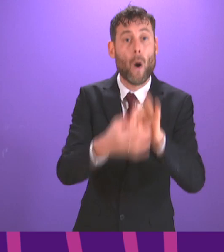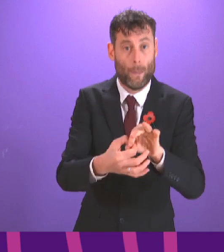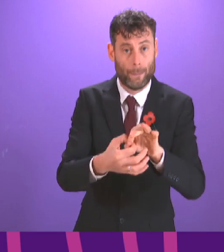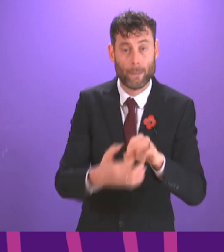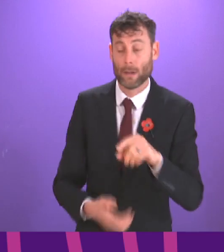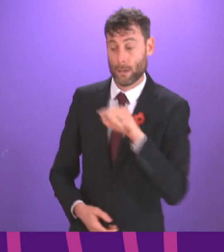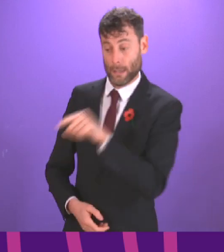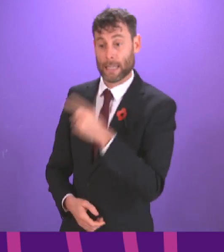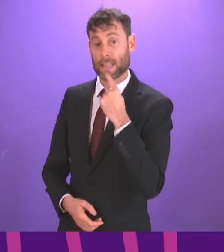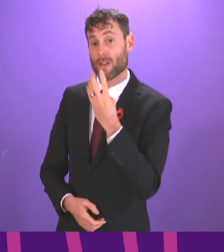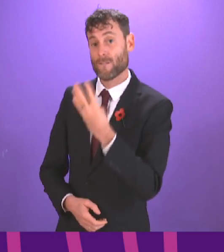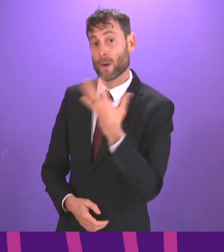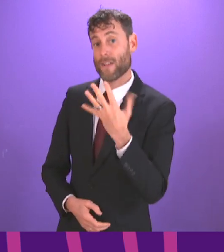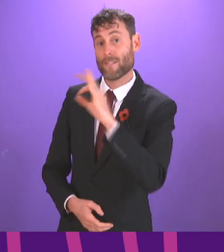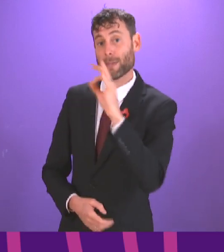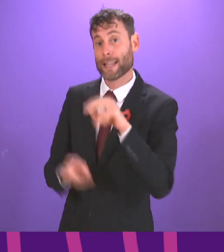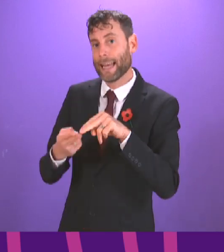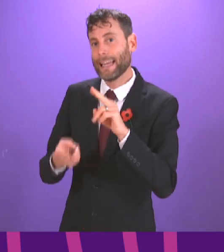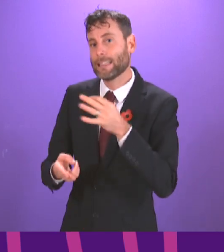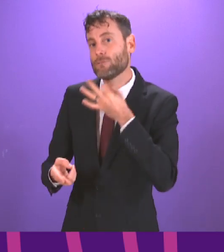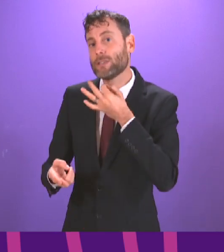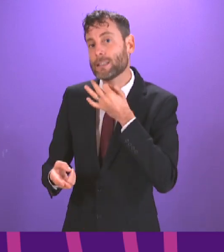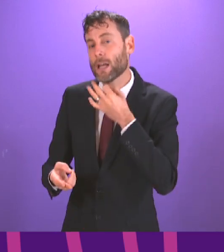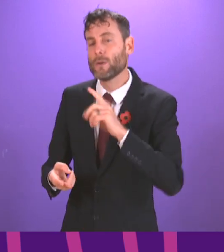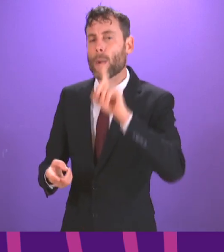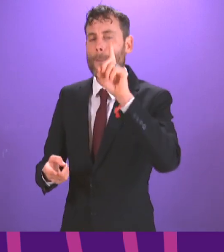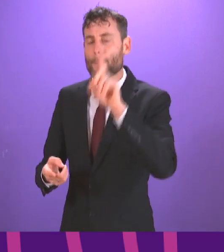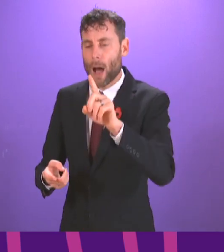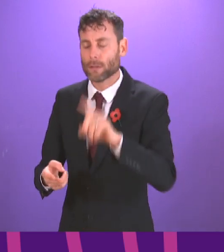an outbreak. However, because of the wide variation that I quoted, the risk could have